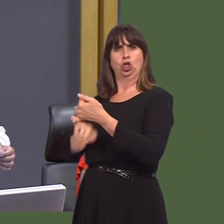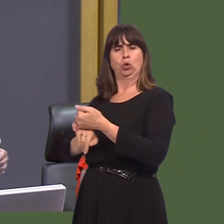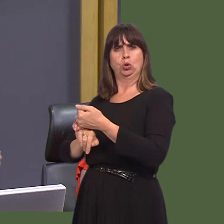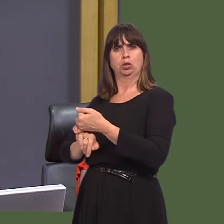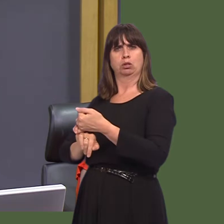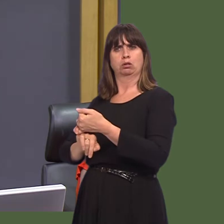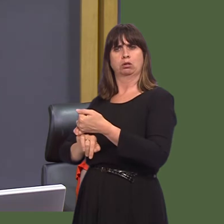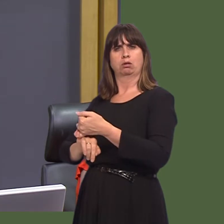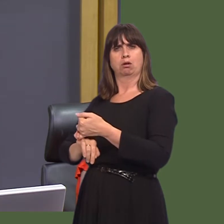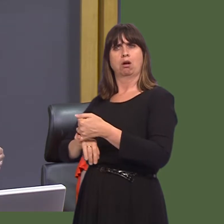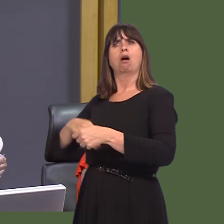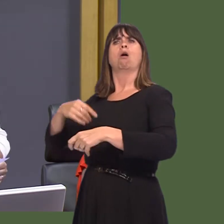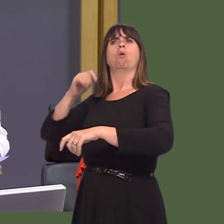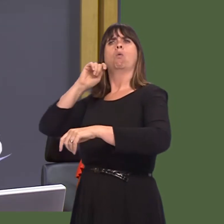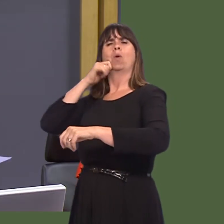local development plan.